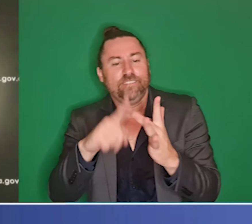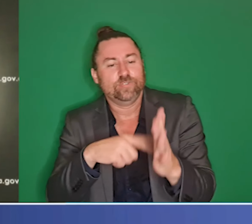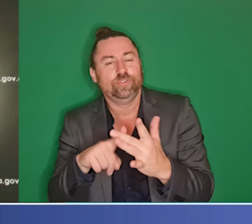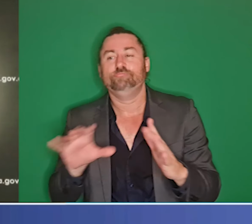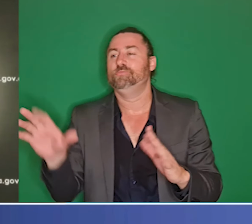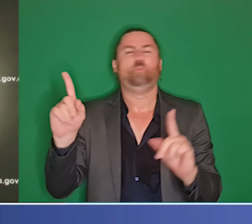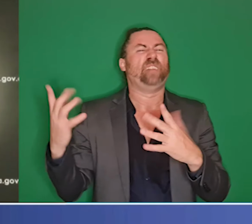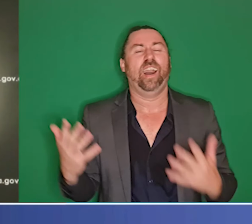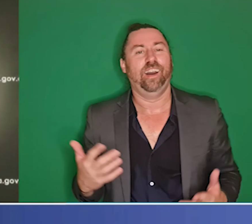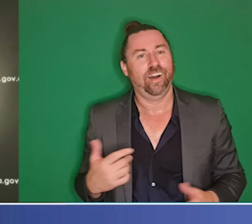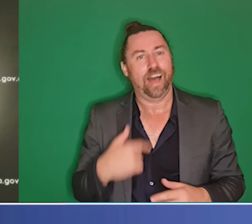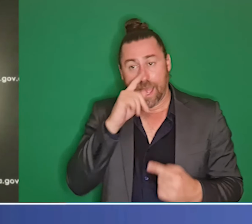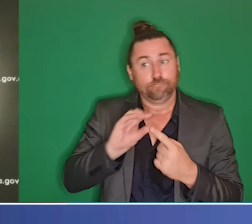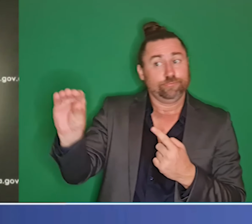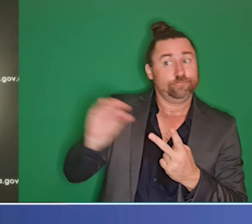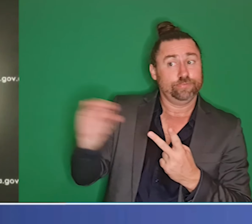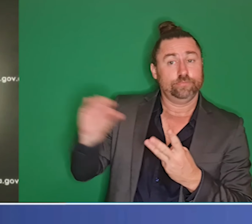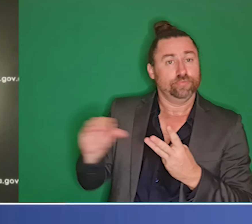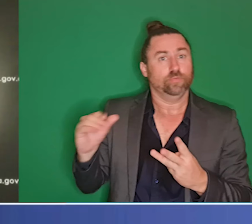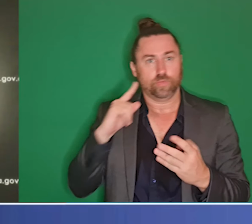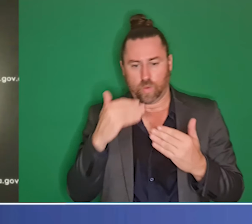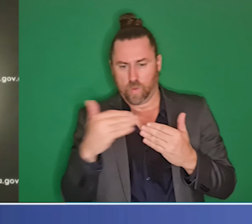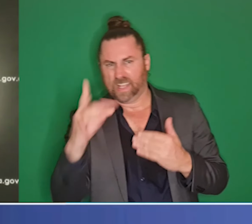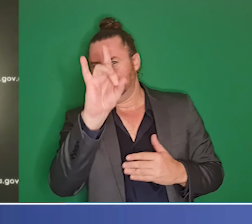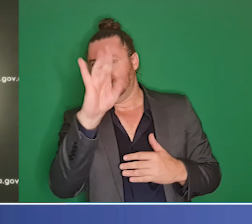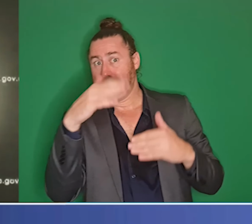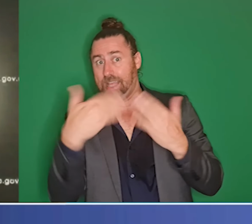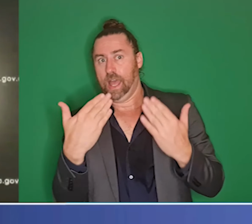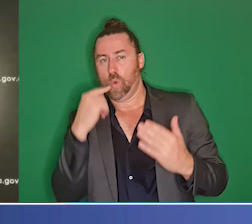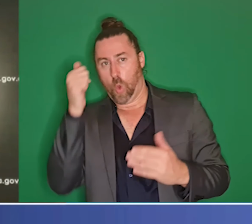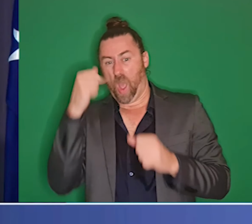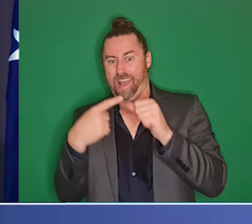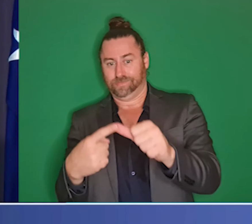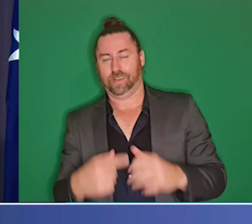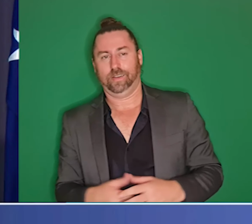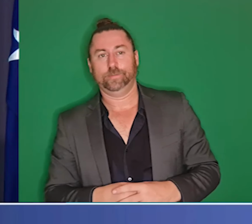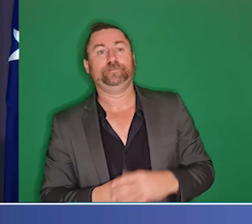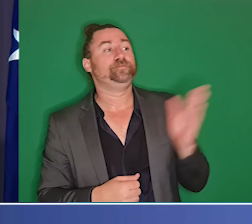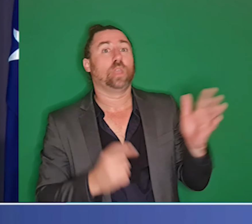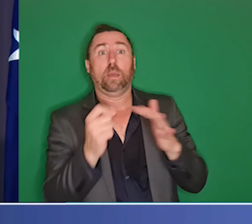over the course of the coming ten days on that front. Paul? PAUL KELLY: So...